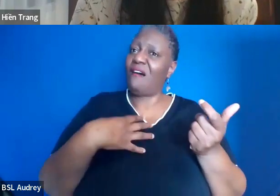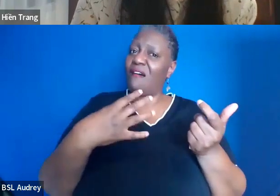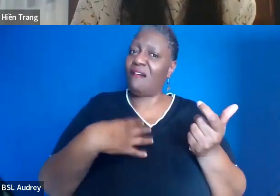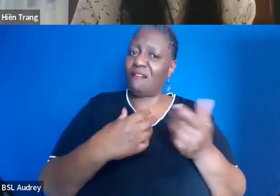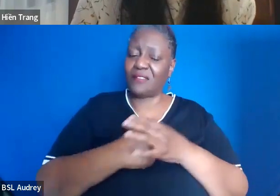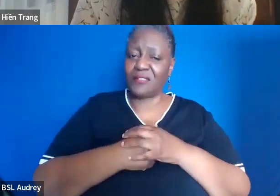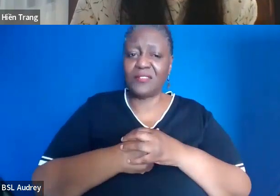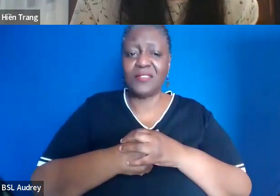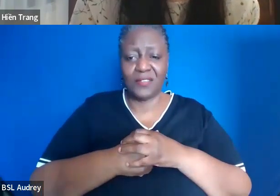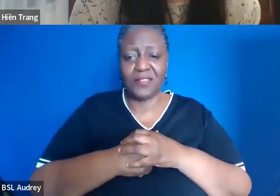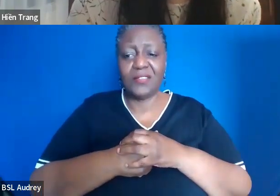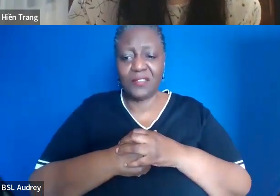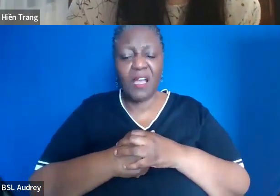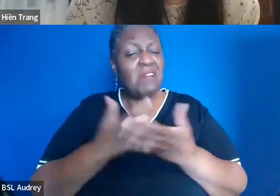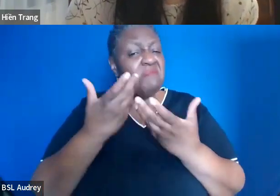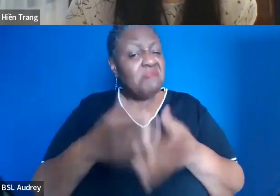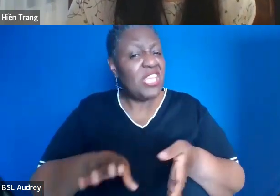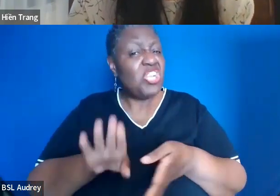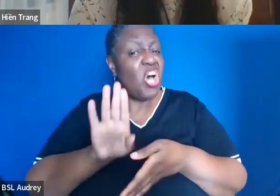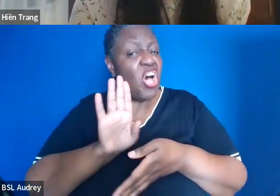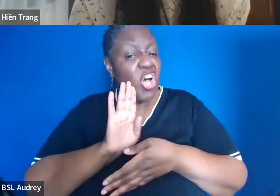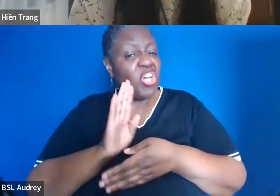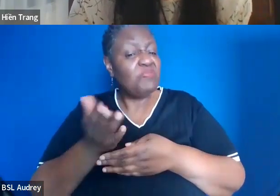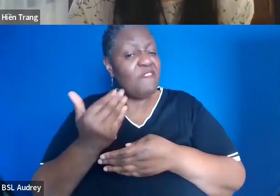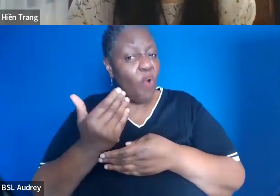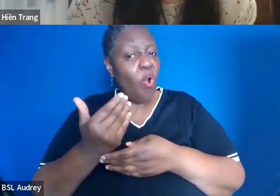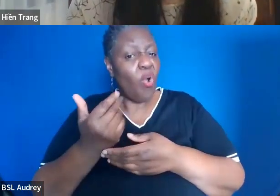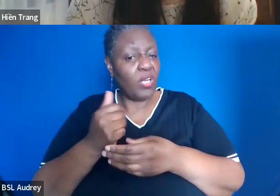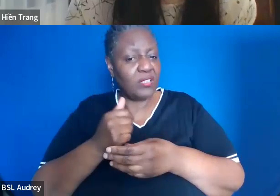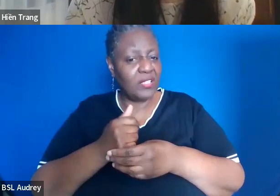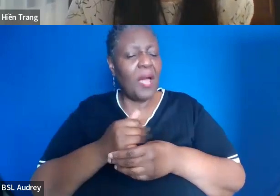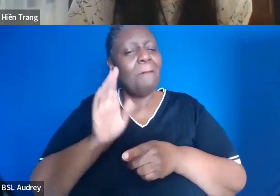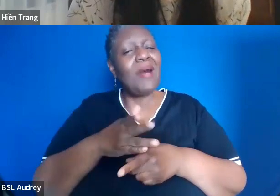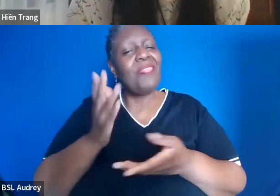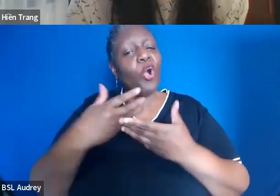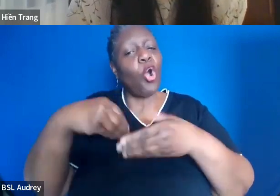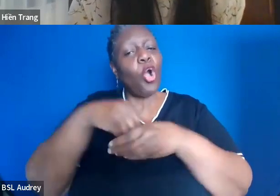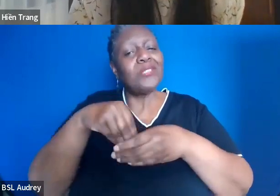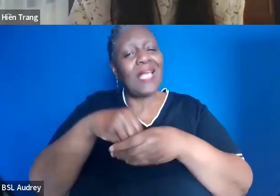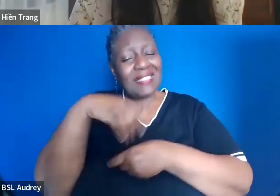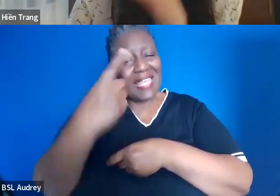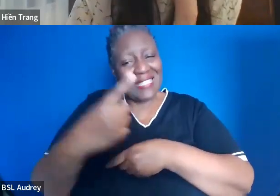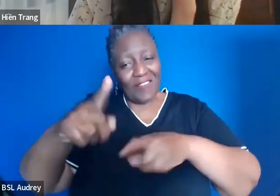um and I had actually heard that of that method before but in a very different context of research